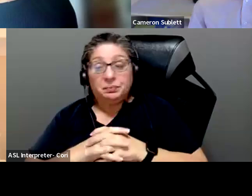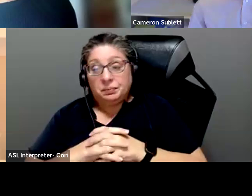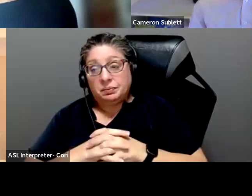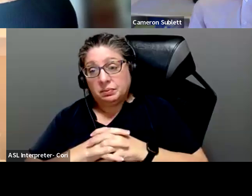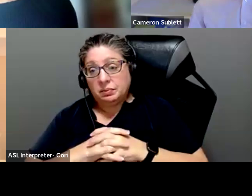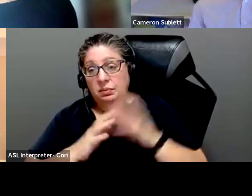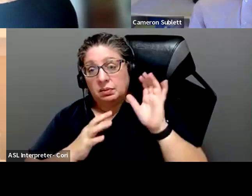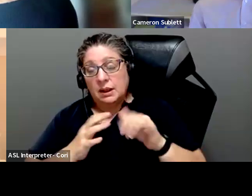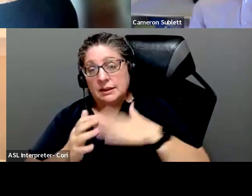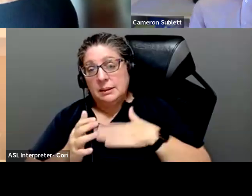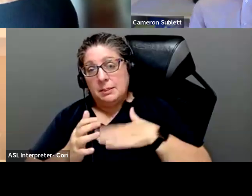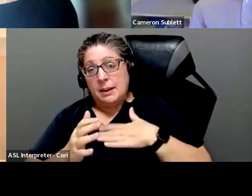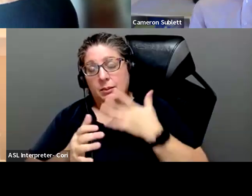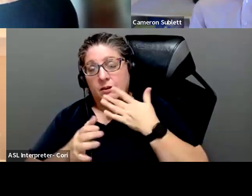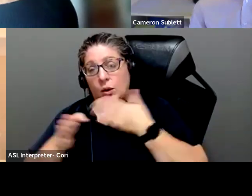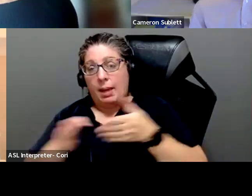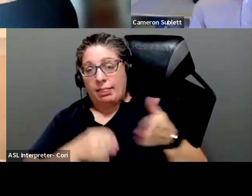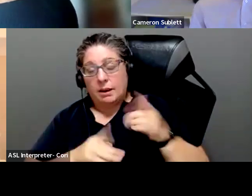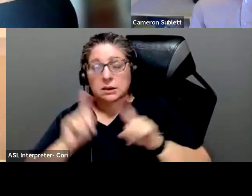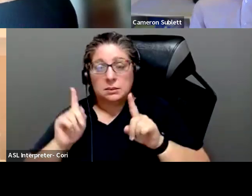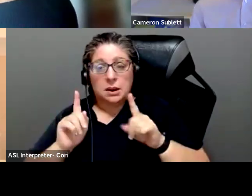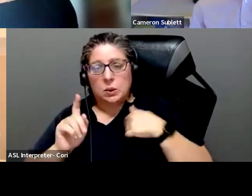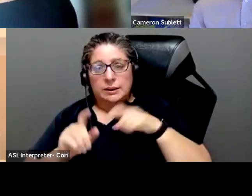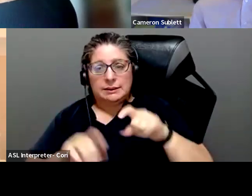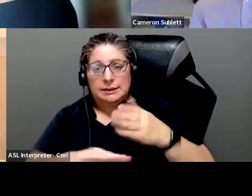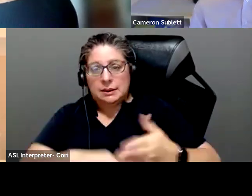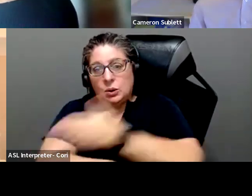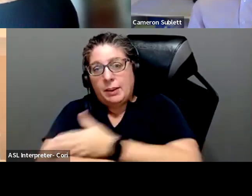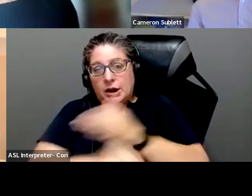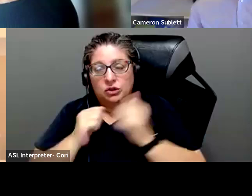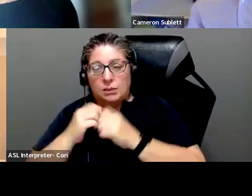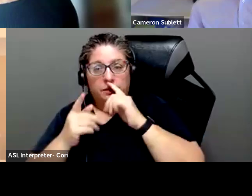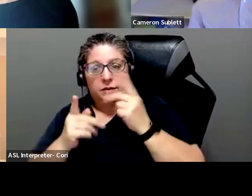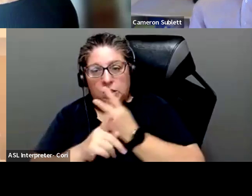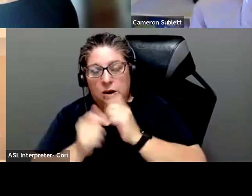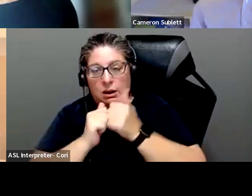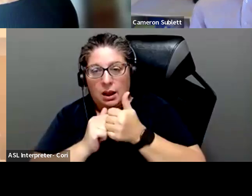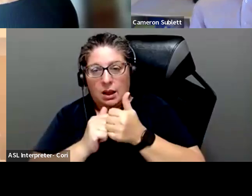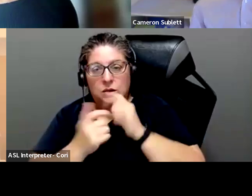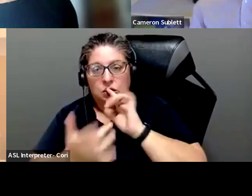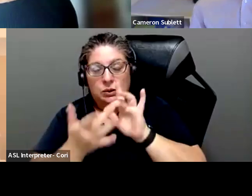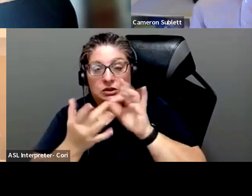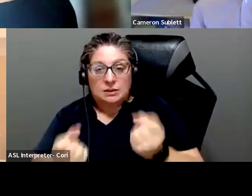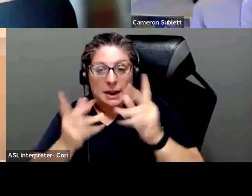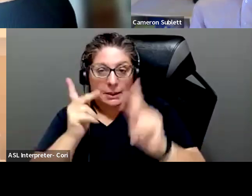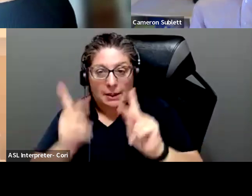is more my preferred method, but we do need to do a better job of figuring out how to reach as many people as possible.